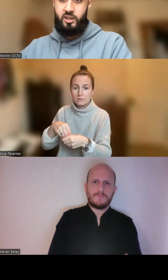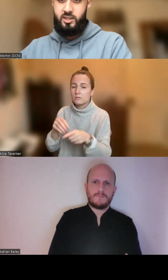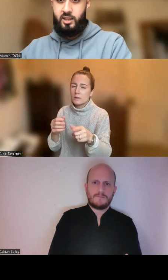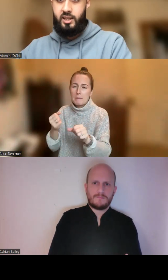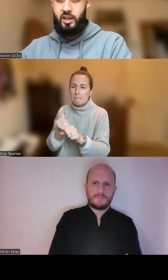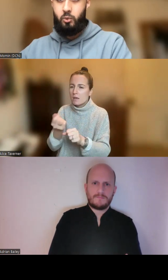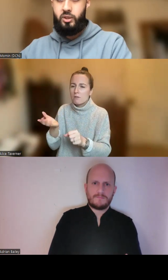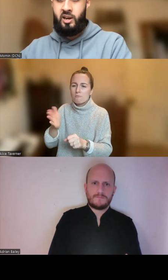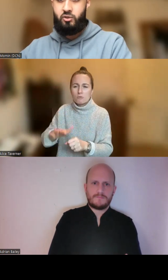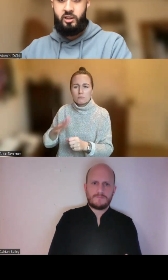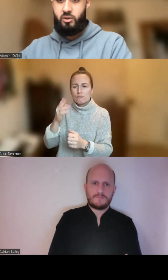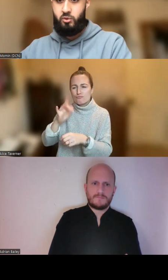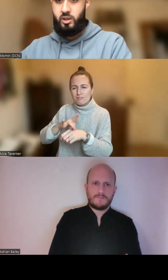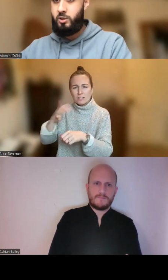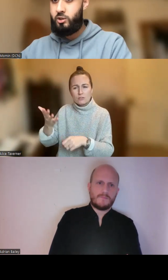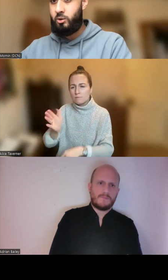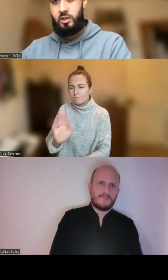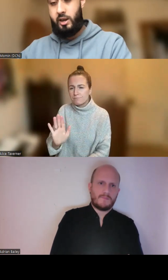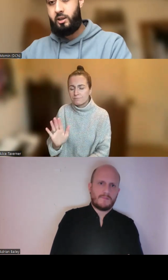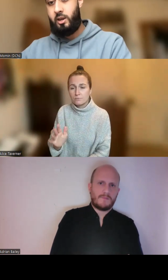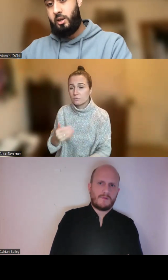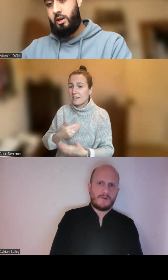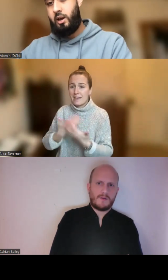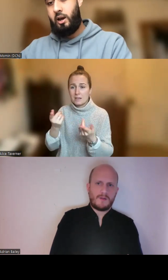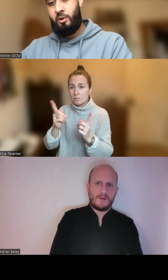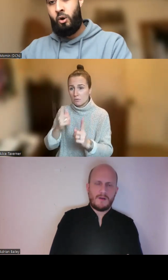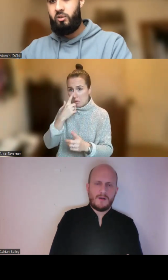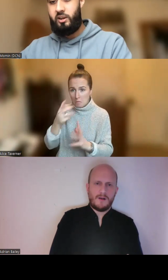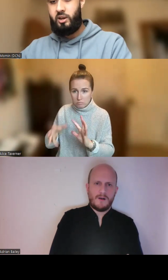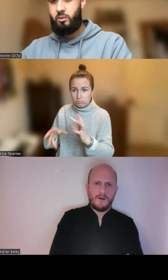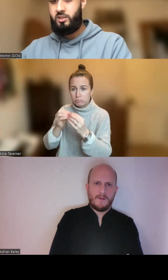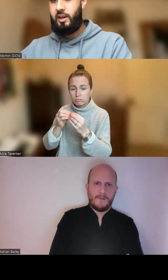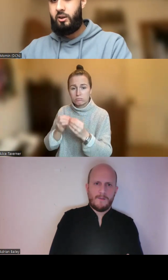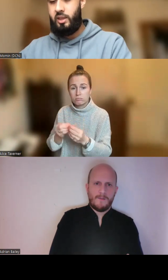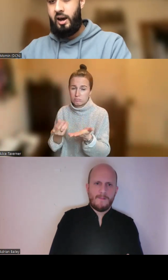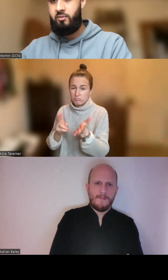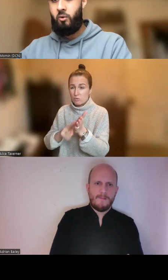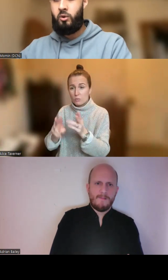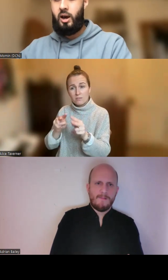You can see that here with the National History Museum, it just looks like a normal video that someone's taken on their iPhone